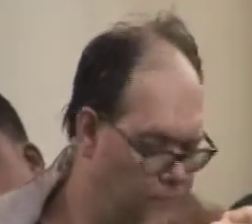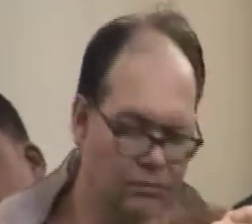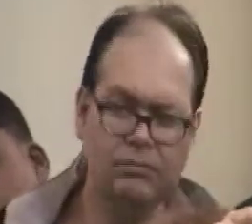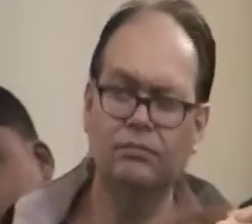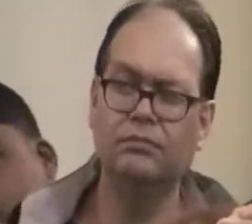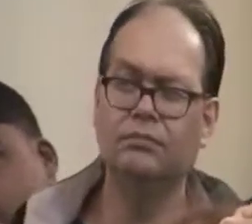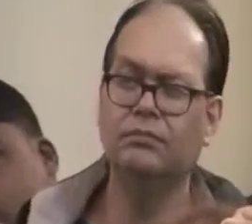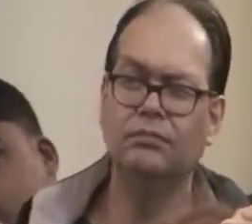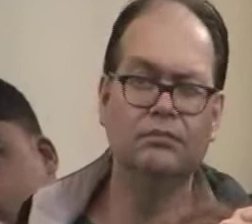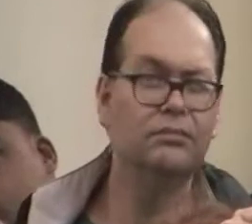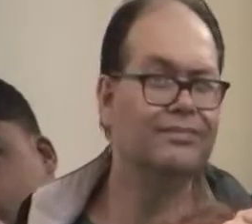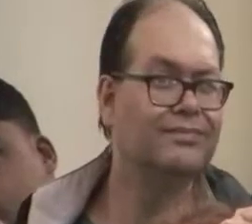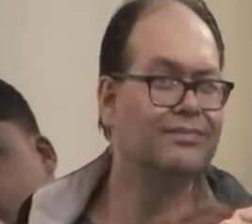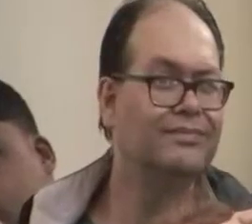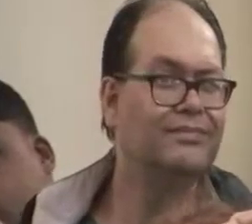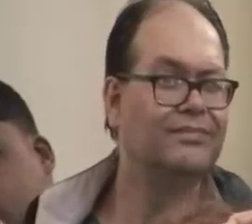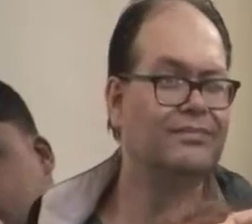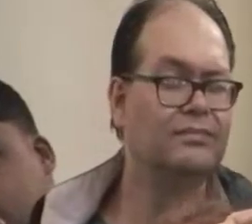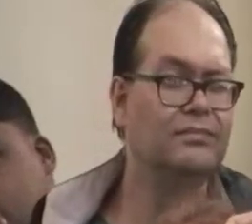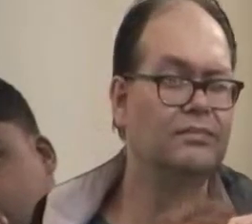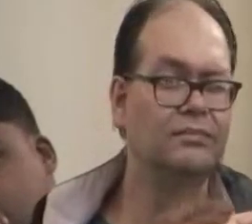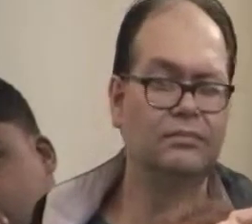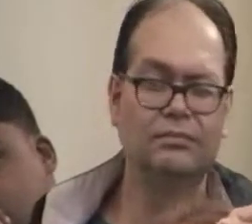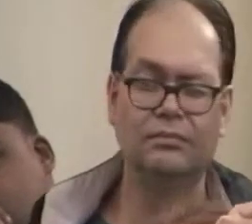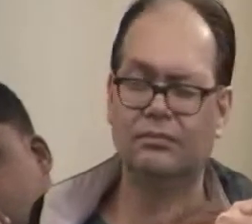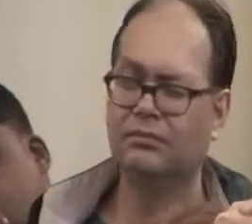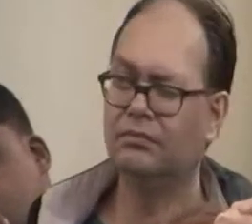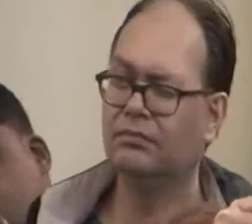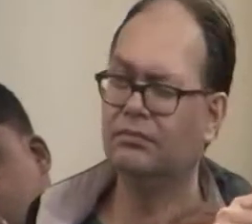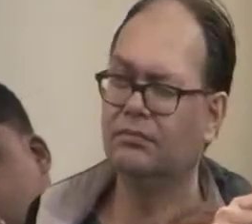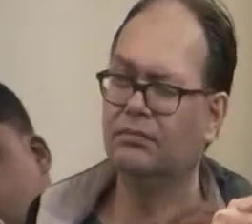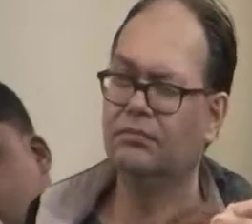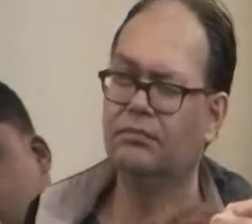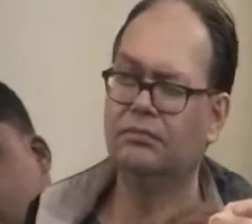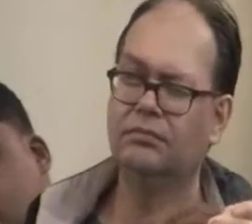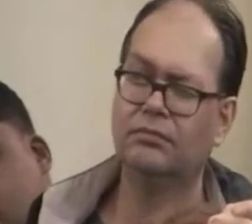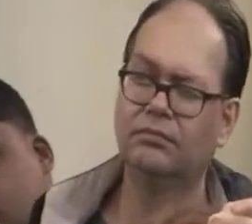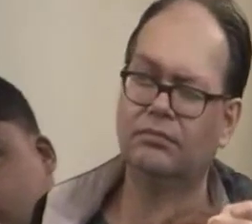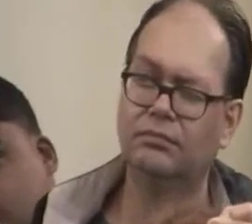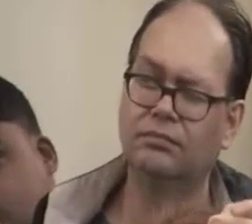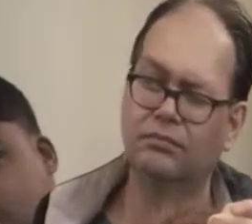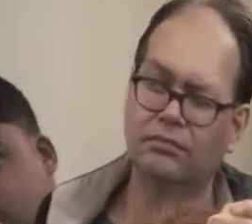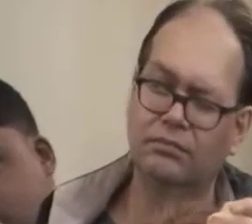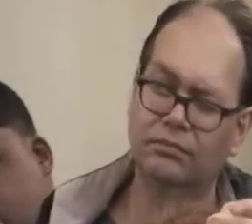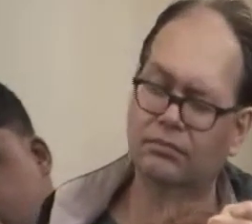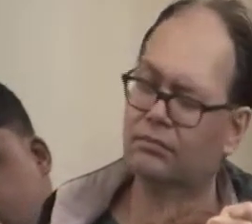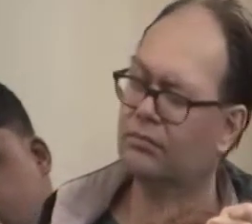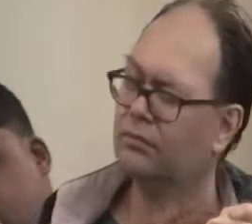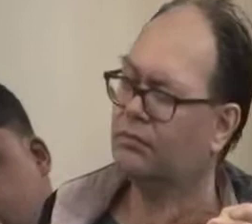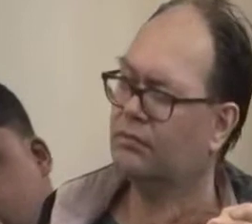with a serious mental illness. Uh, people like me have an 80% unemployment rate.